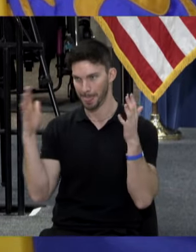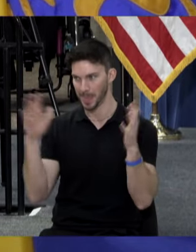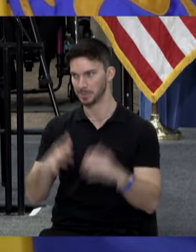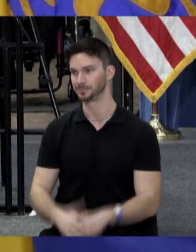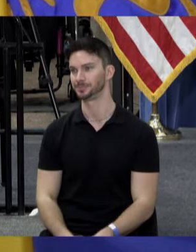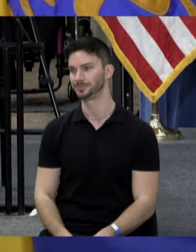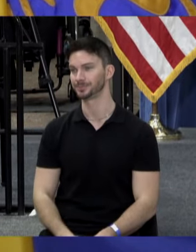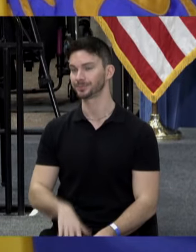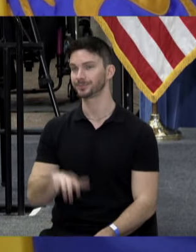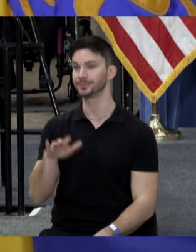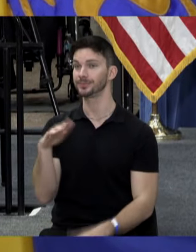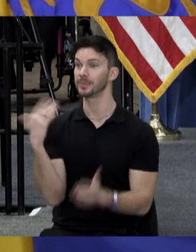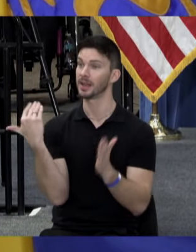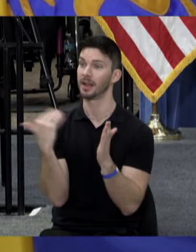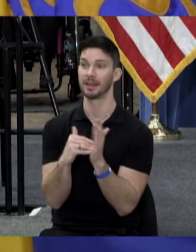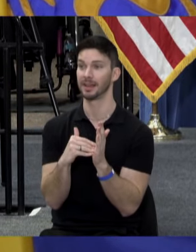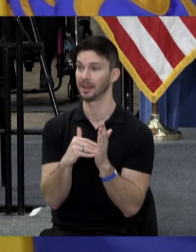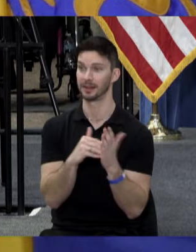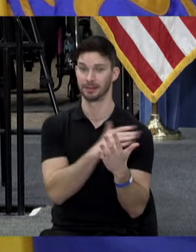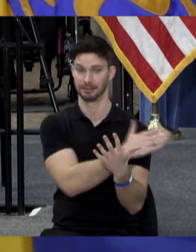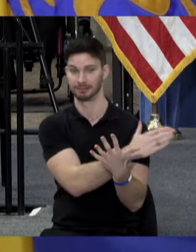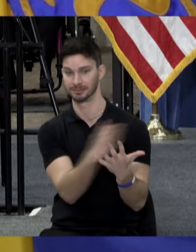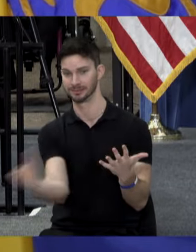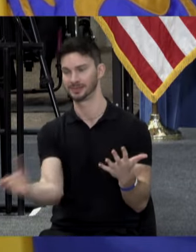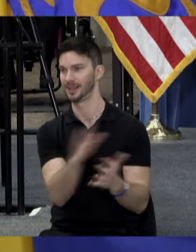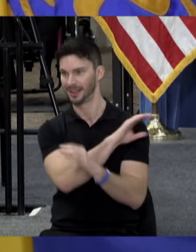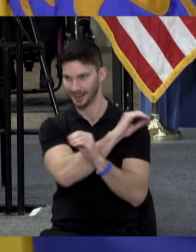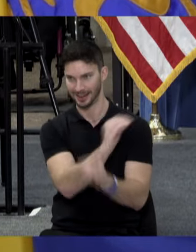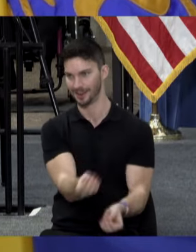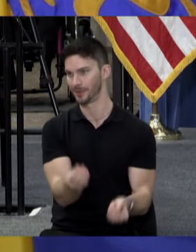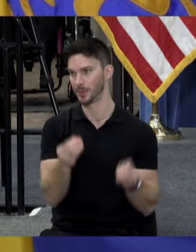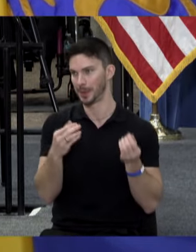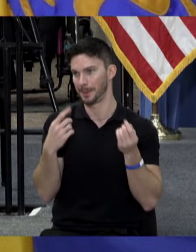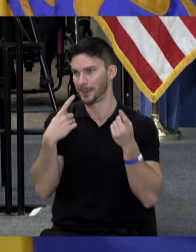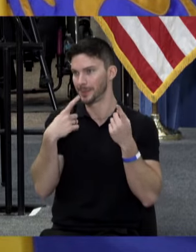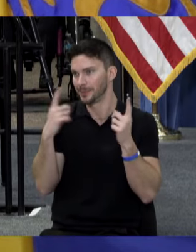And again, none of this would have been possible without this community and the support of the